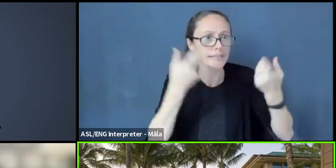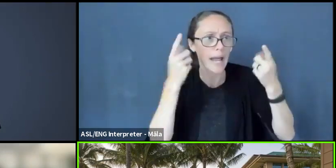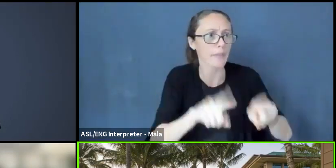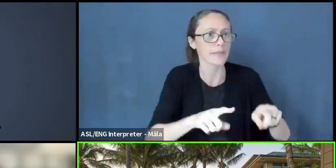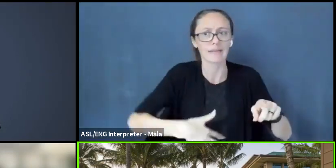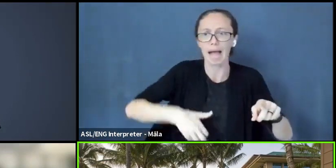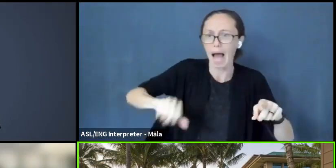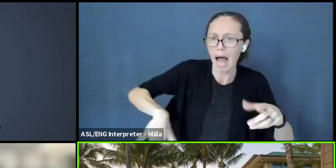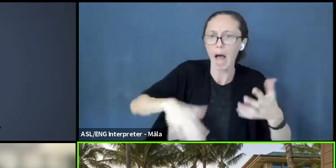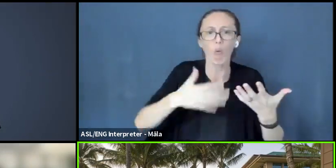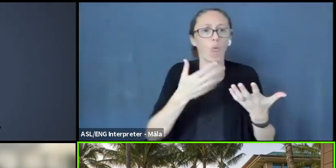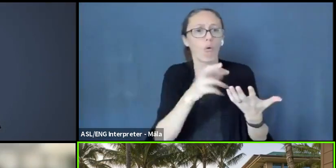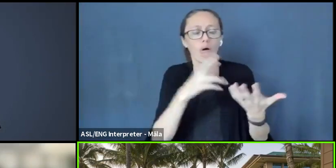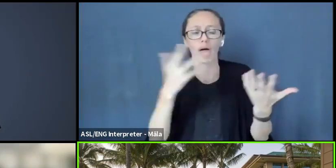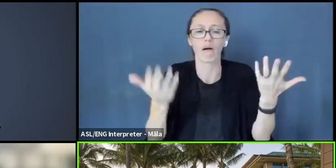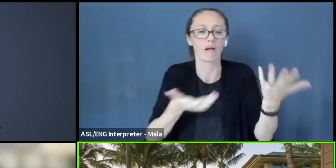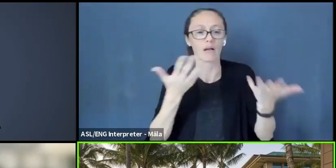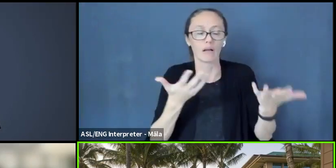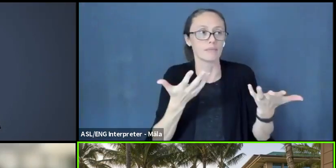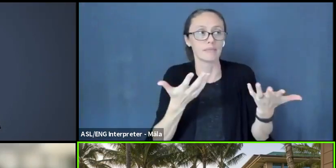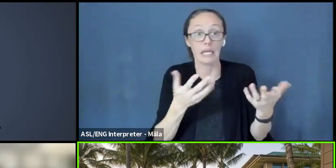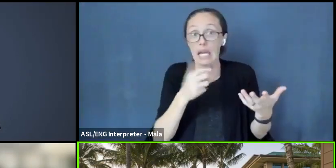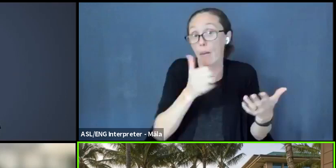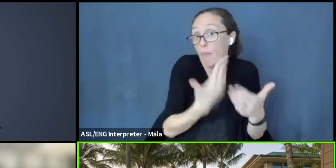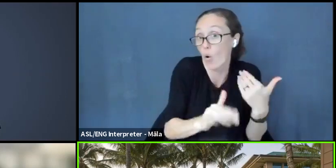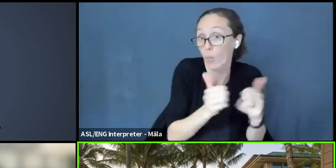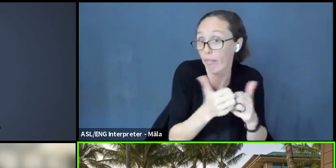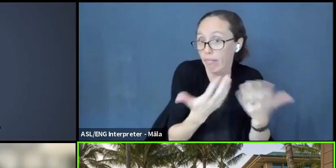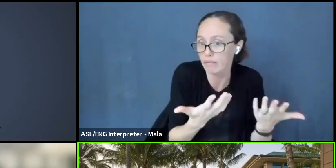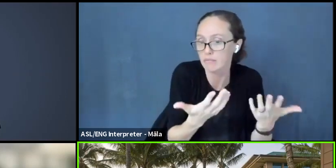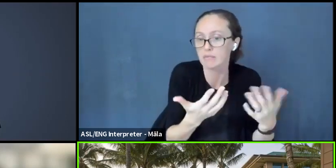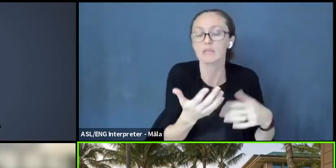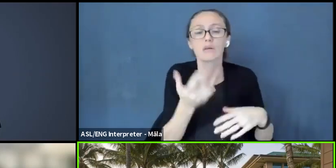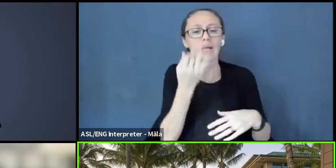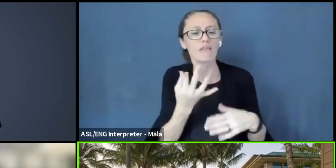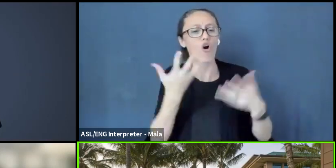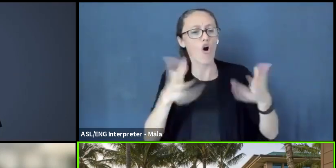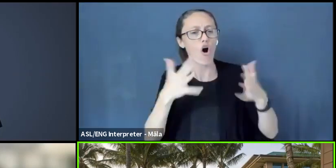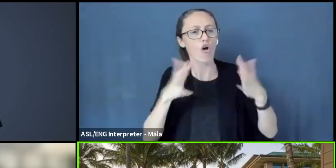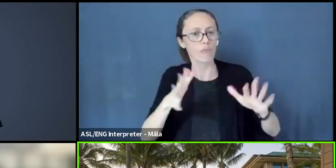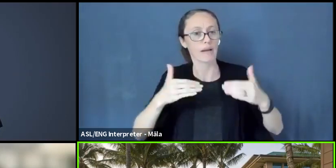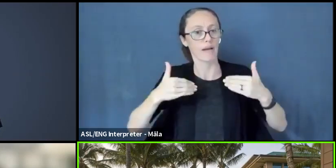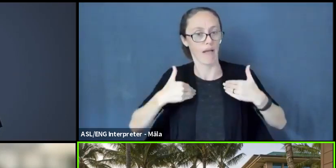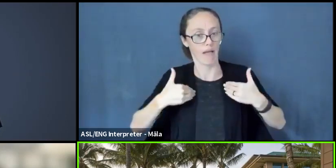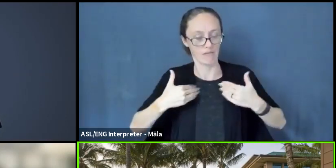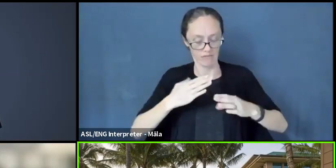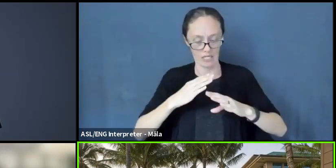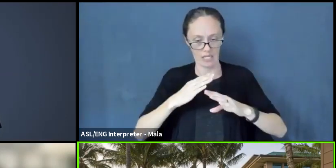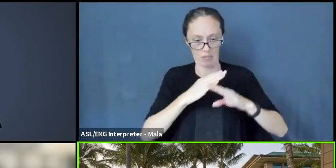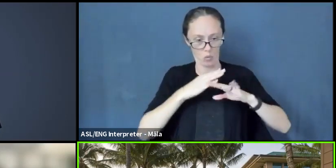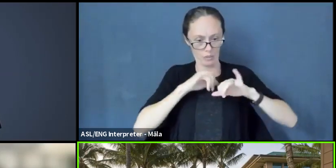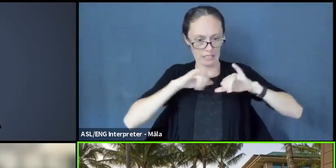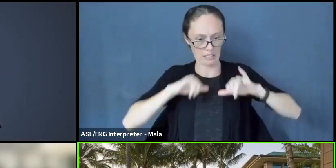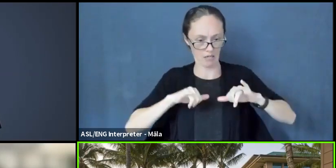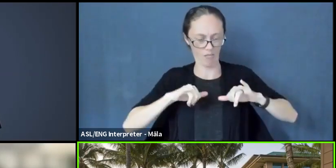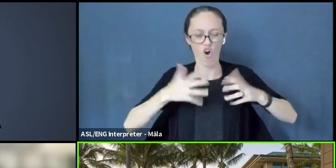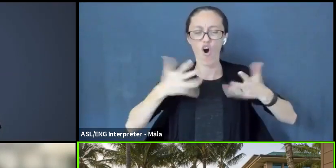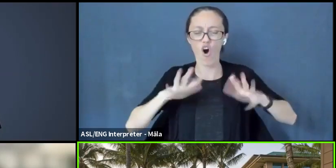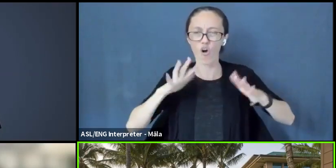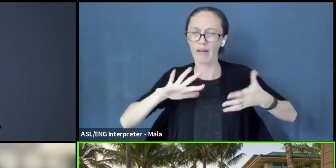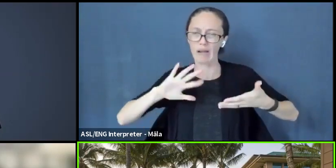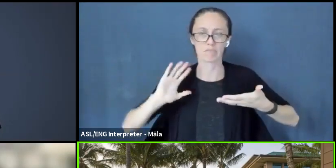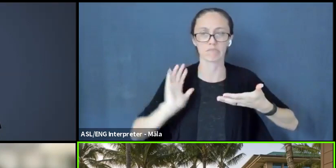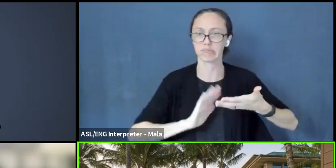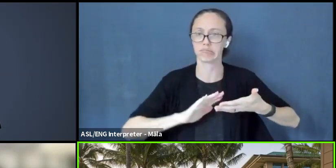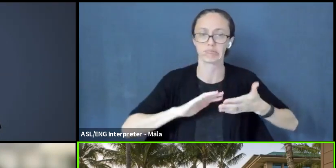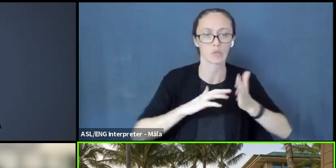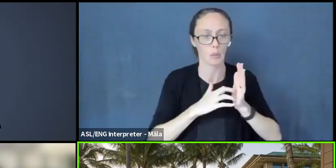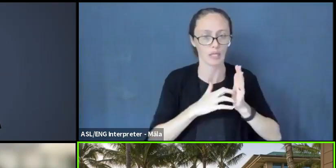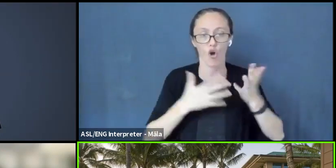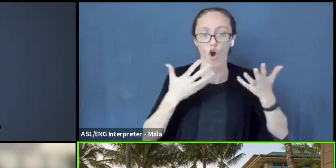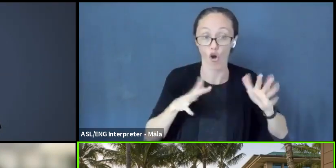So people that have baseline pretty reduced immune system, for those, the data, you know,